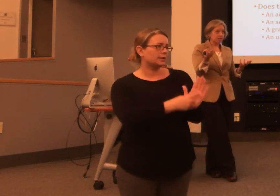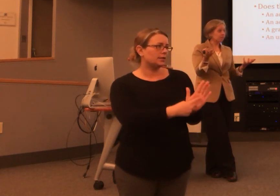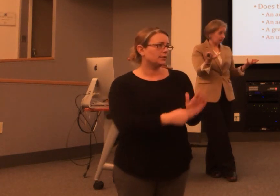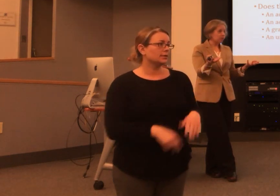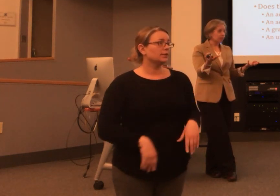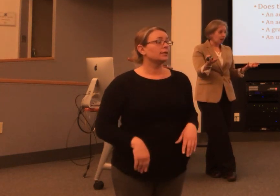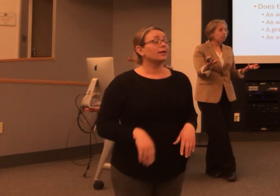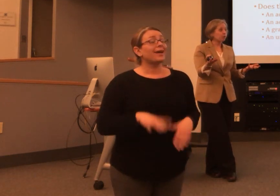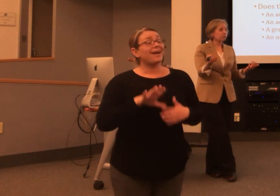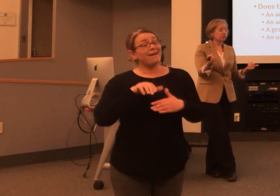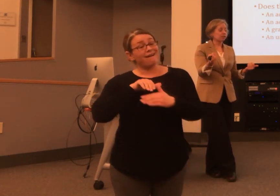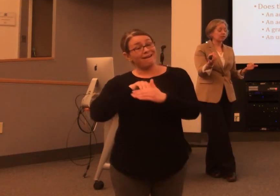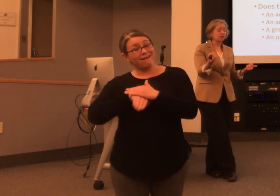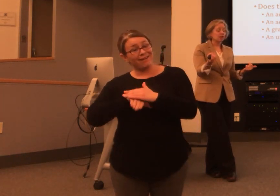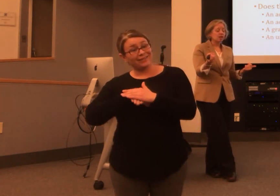that is obviously copyright protected.